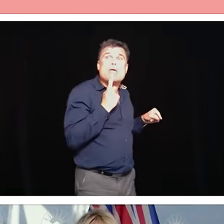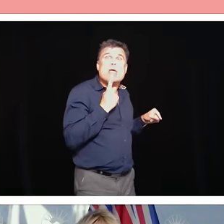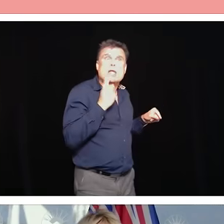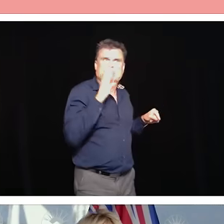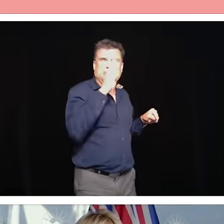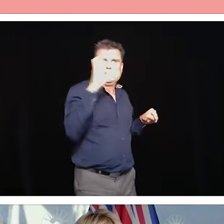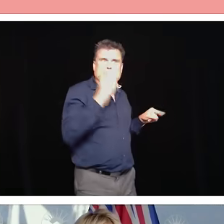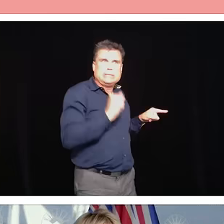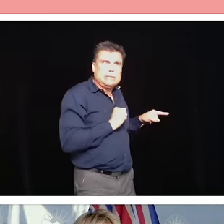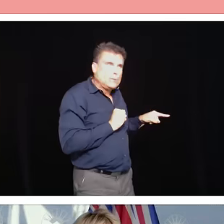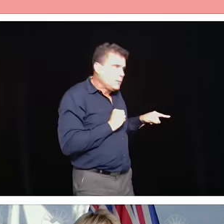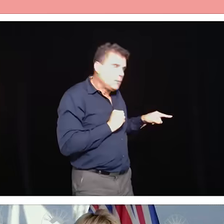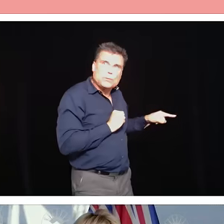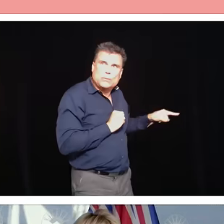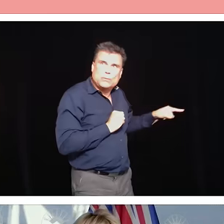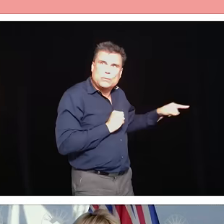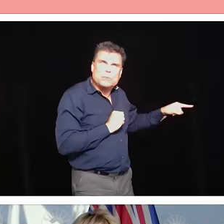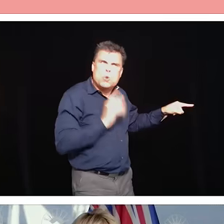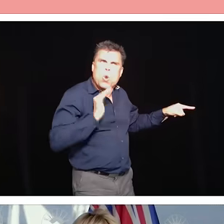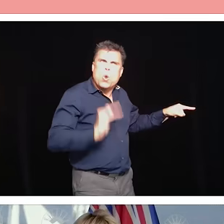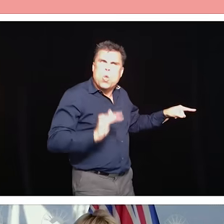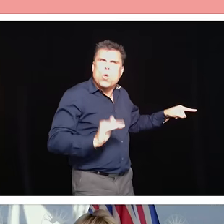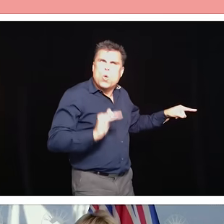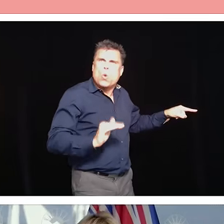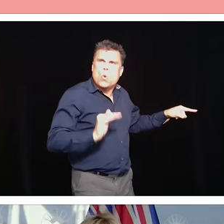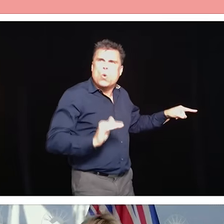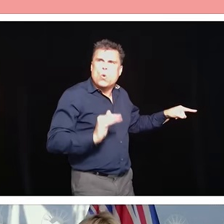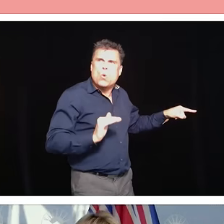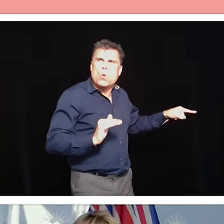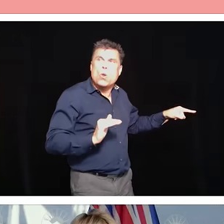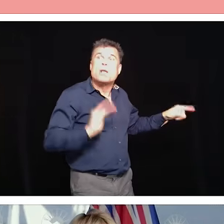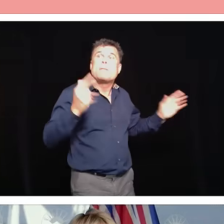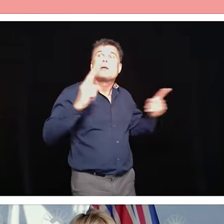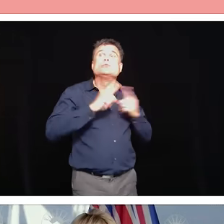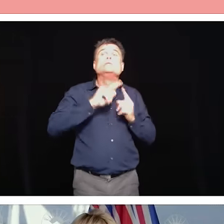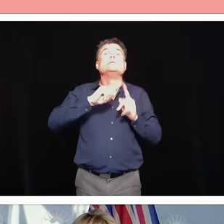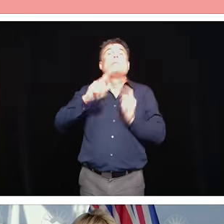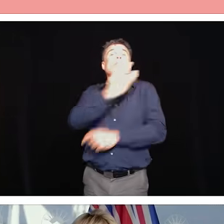We've had a whole series of outbreaks and other small workplaces that I will talk about